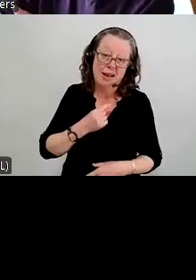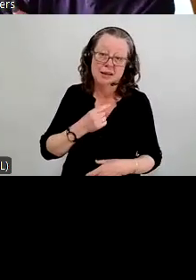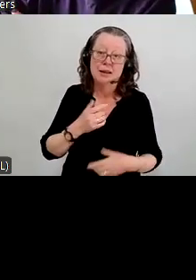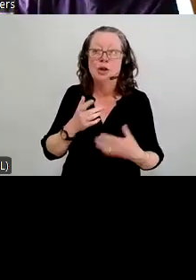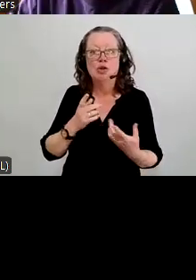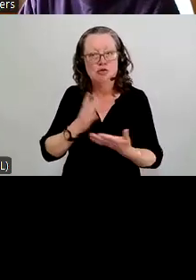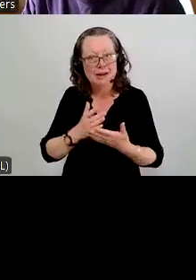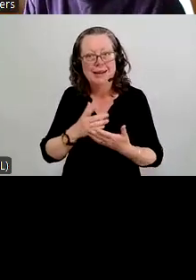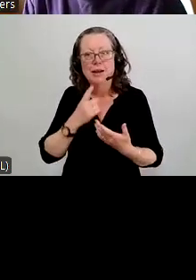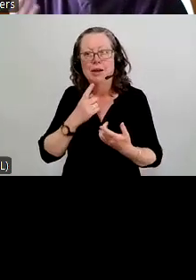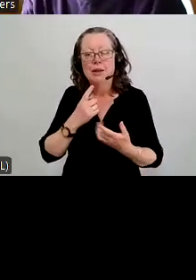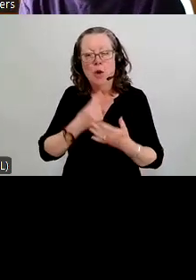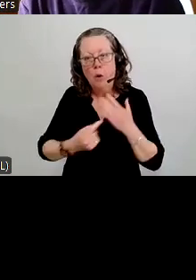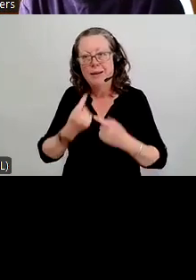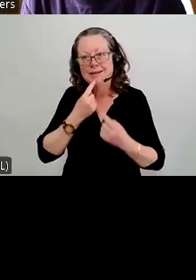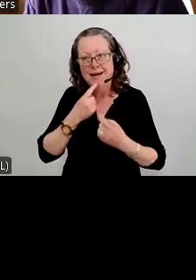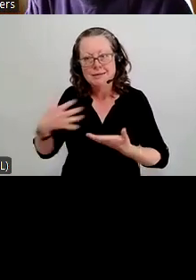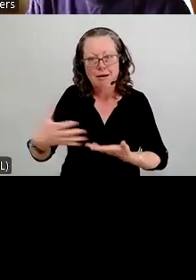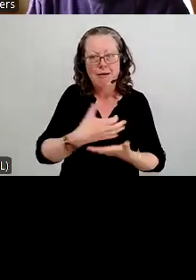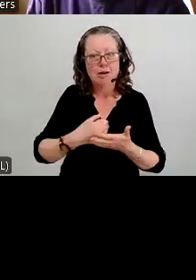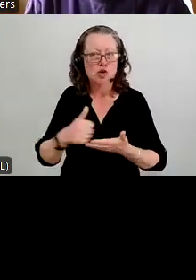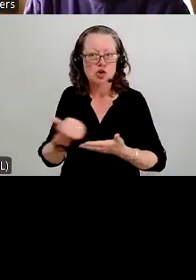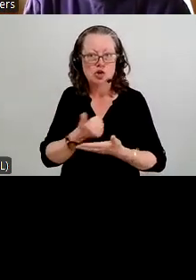your marketing is the number one thing, really.